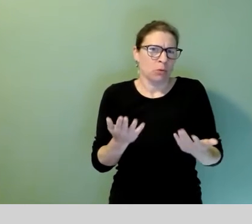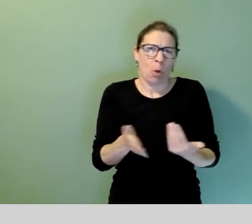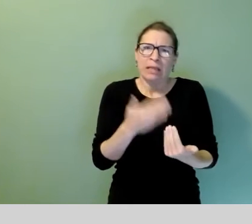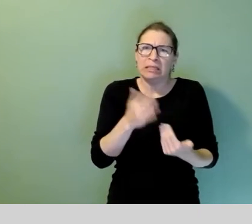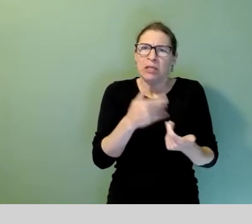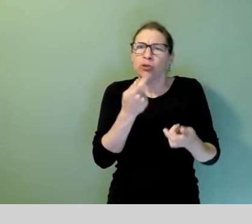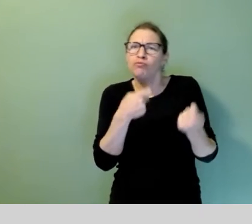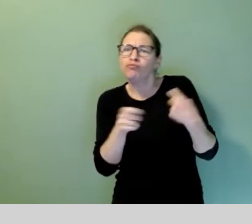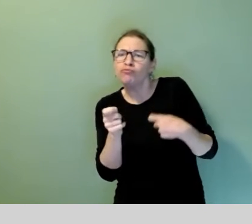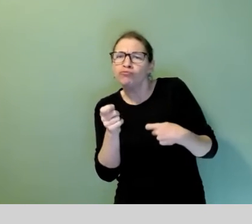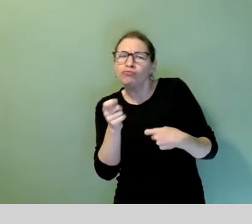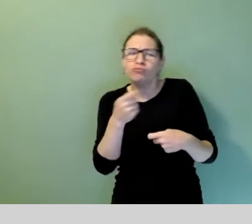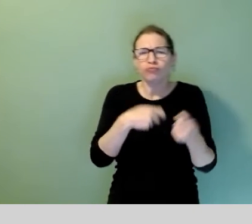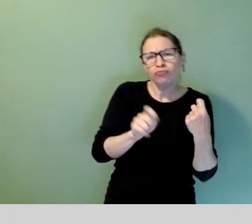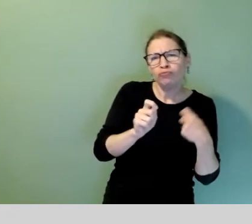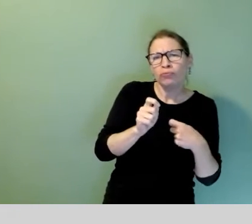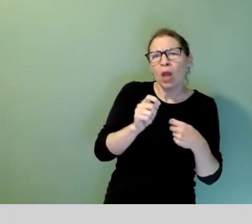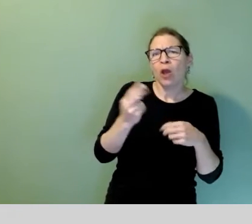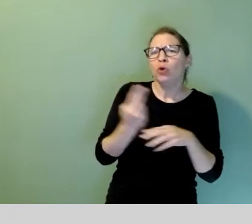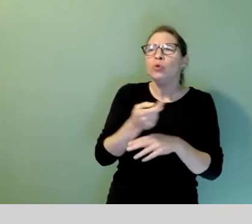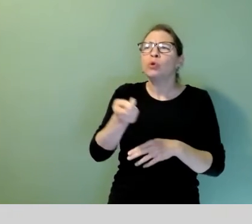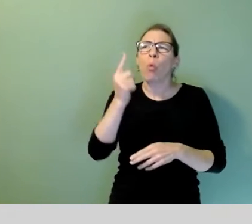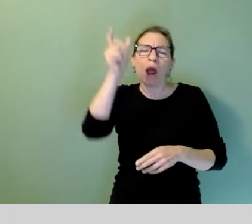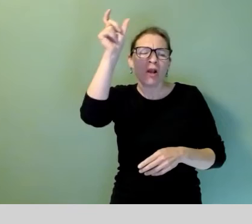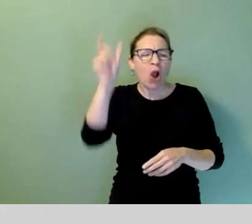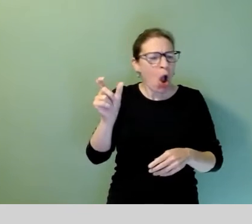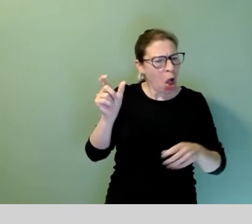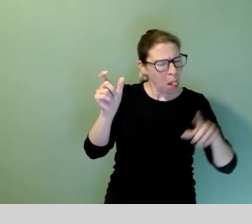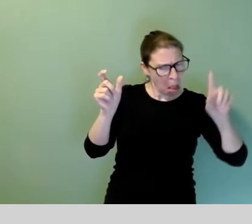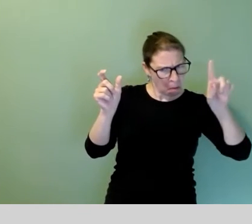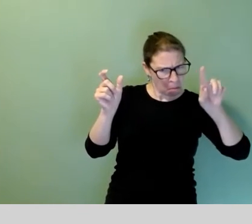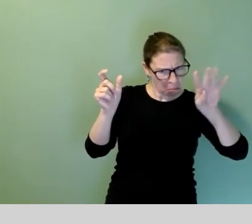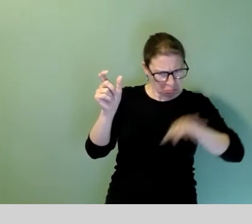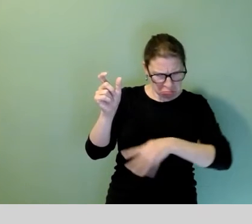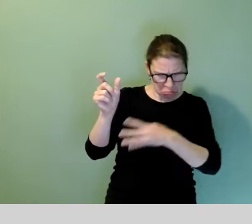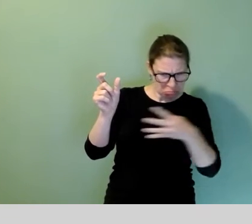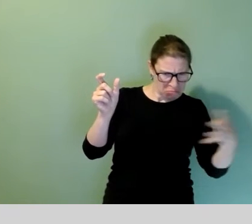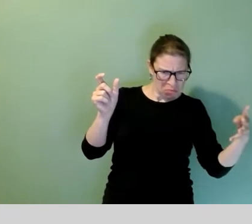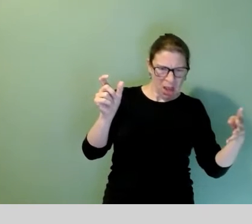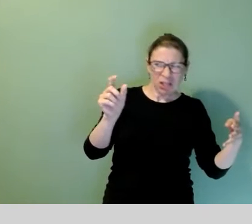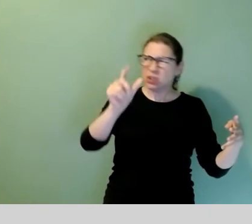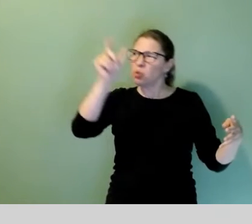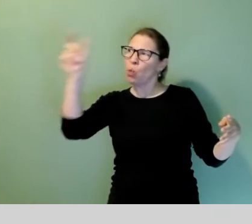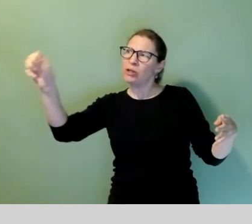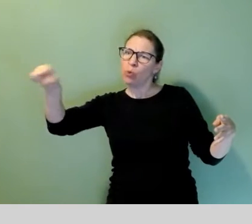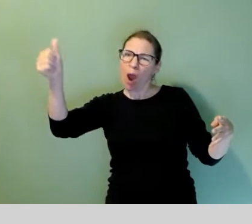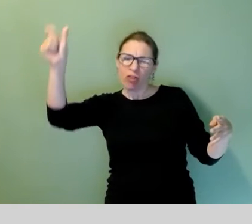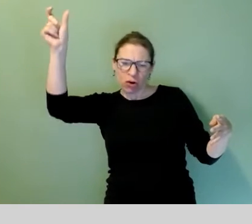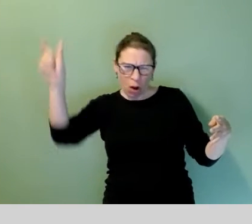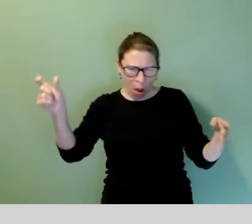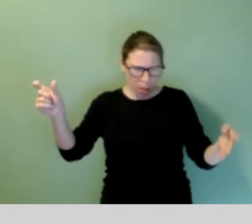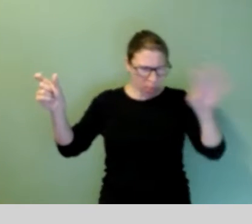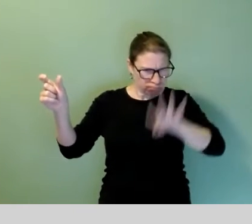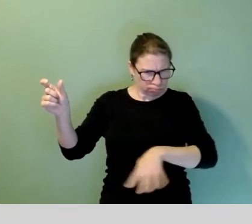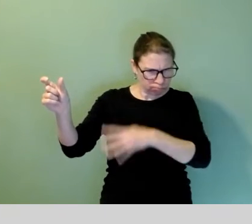to try different things, plot one column versus another or then switch to another and so on simply by changing the column names,